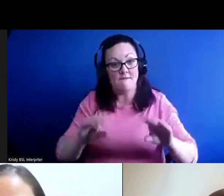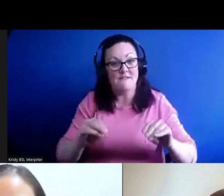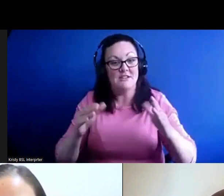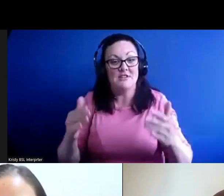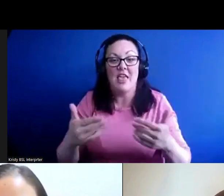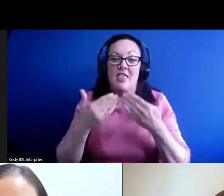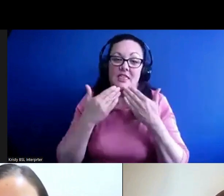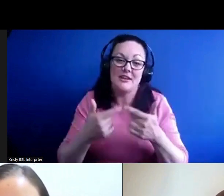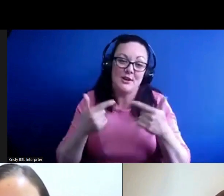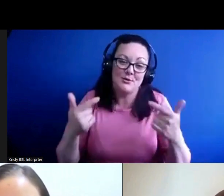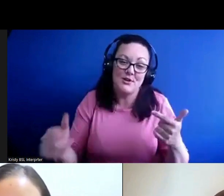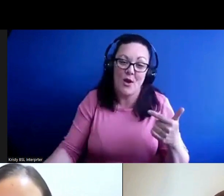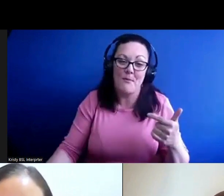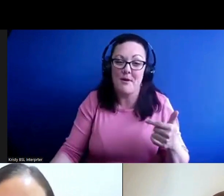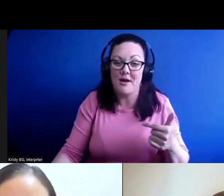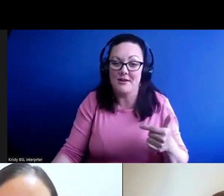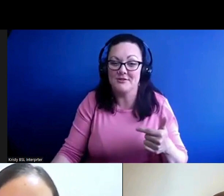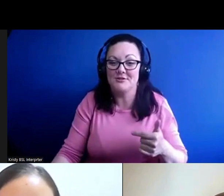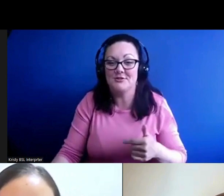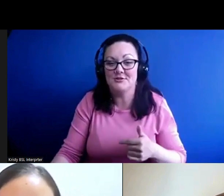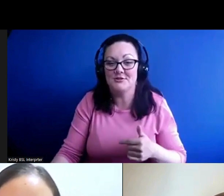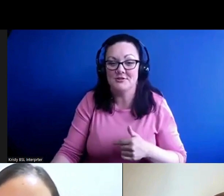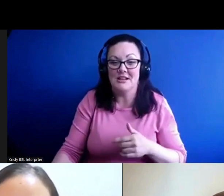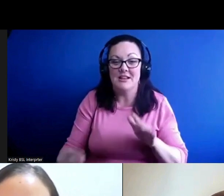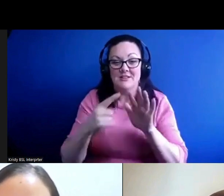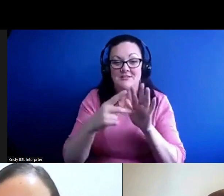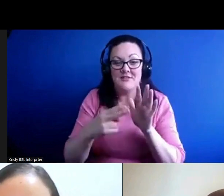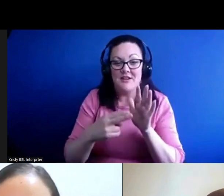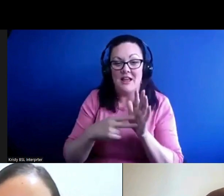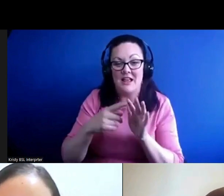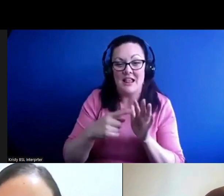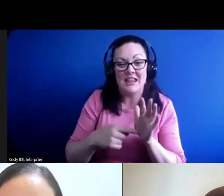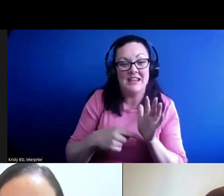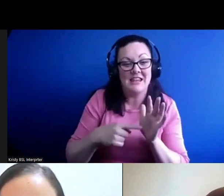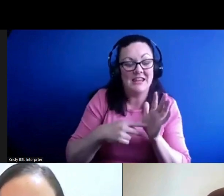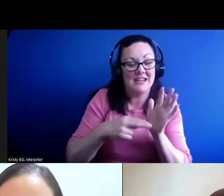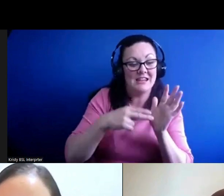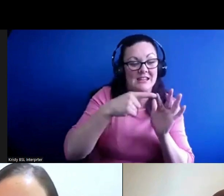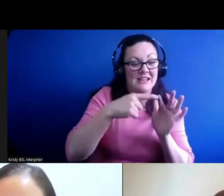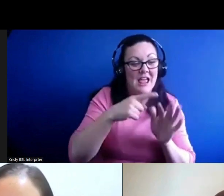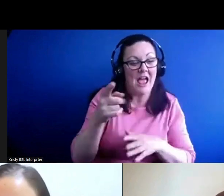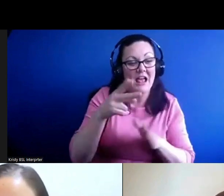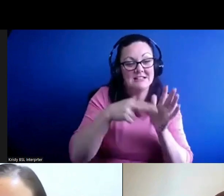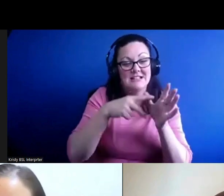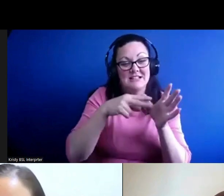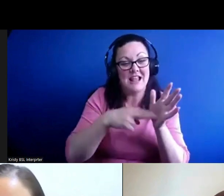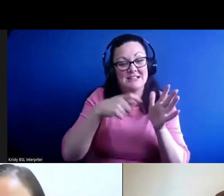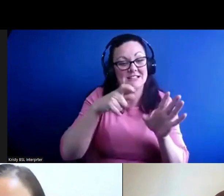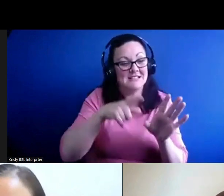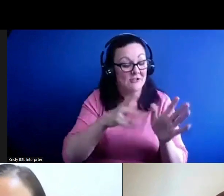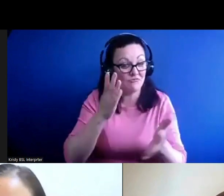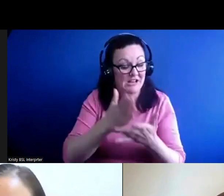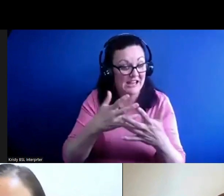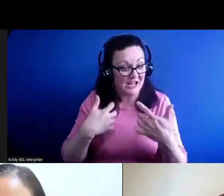and Nancy. That was really fascinating so a interesting to learn more about there a work and thank you